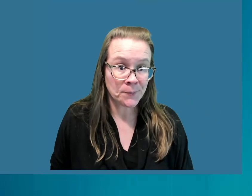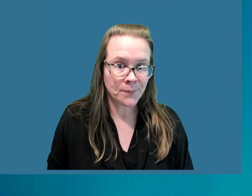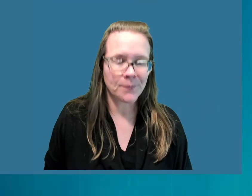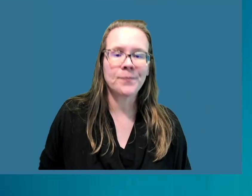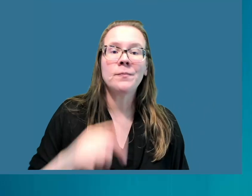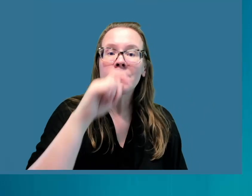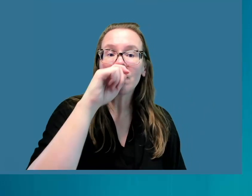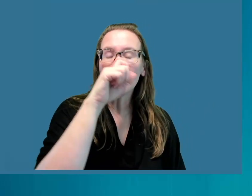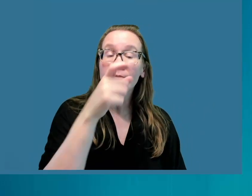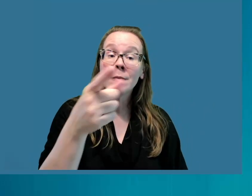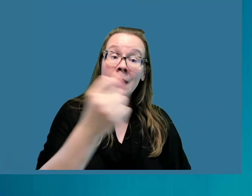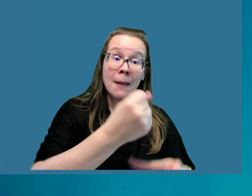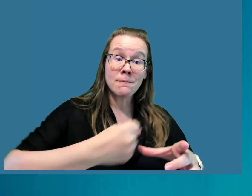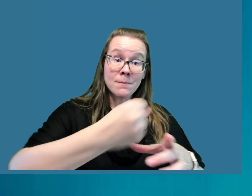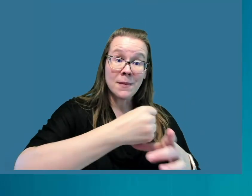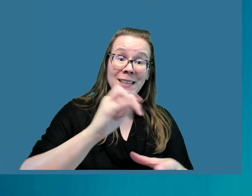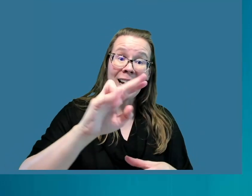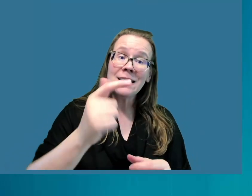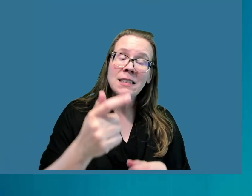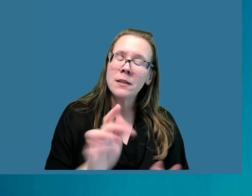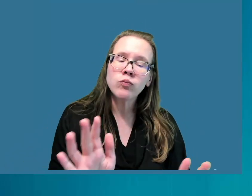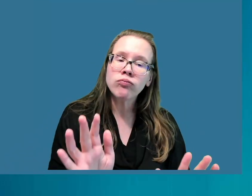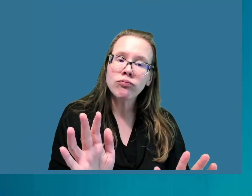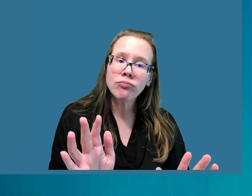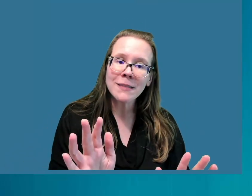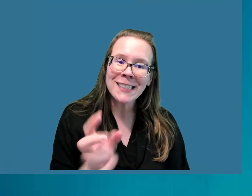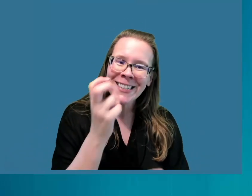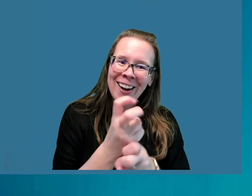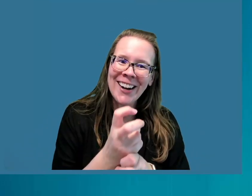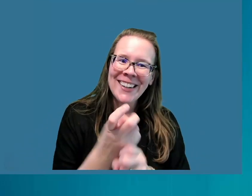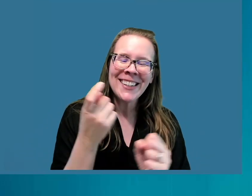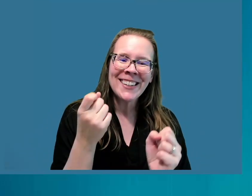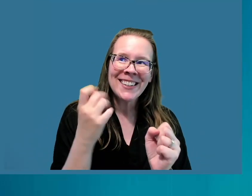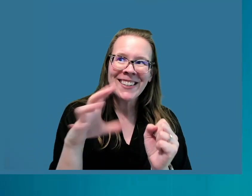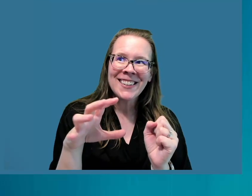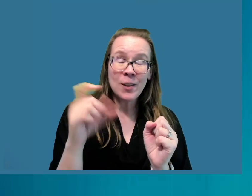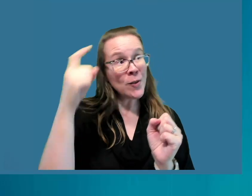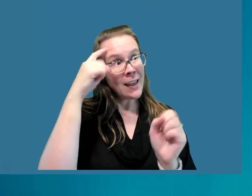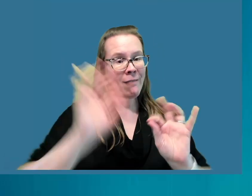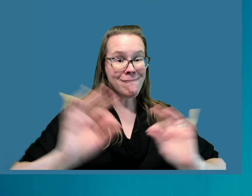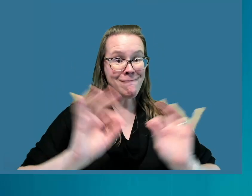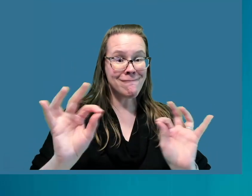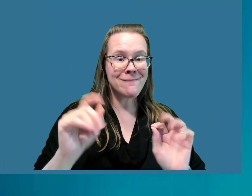um, the moisture in. And it just tastes better. Um, I'm not going to lie; making the royal icing... Initially, I was like "oh,